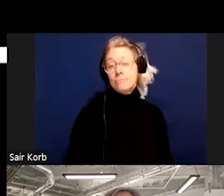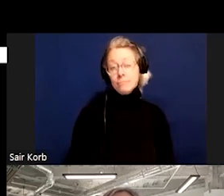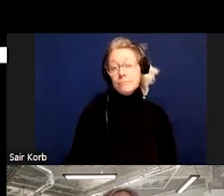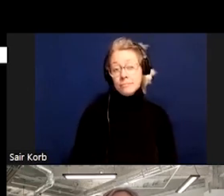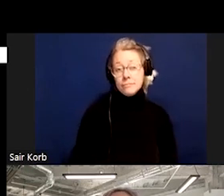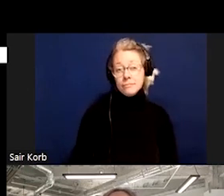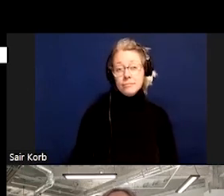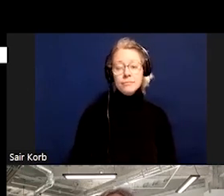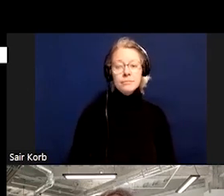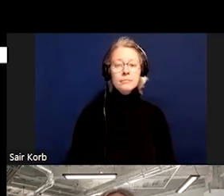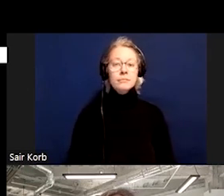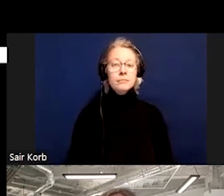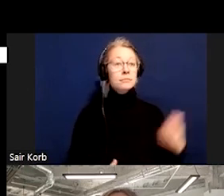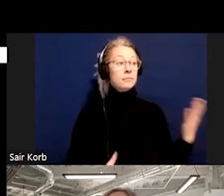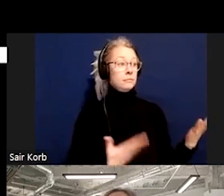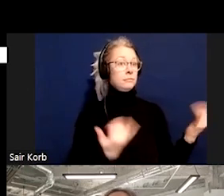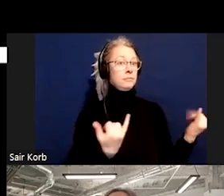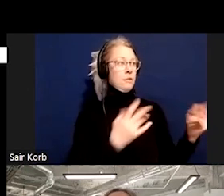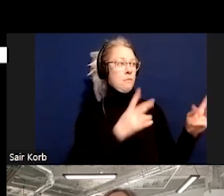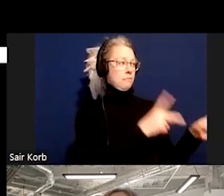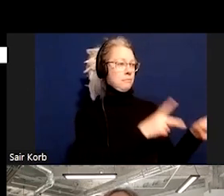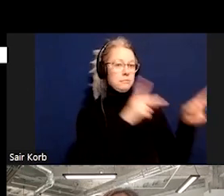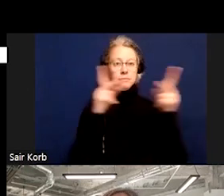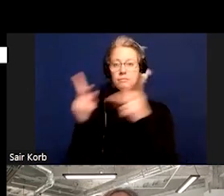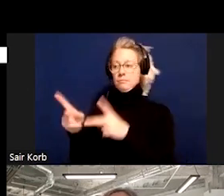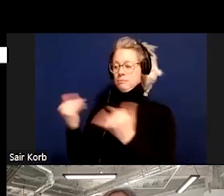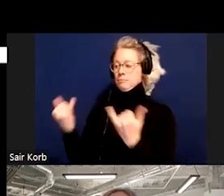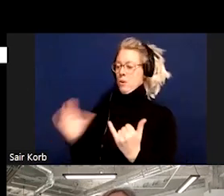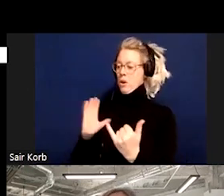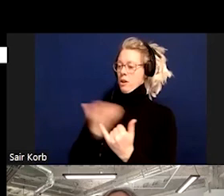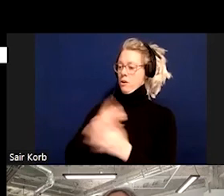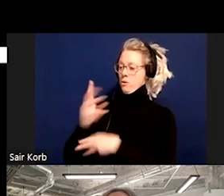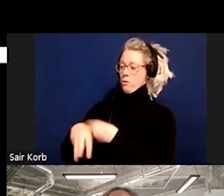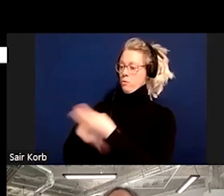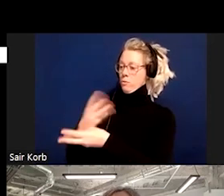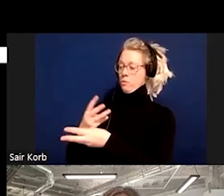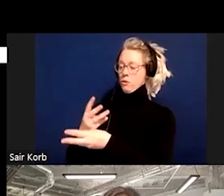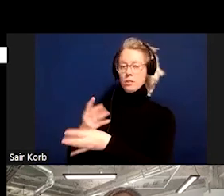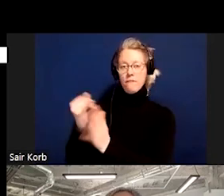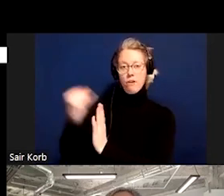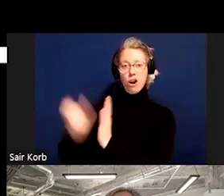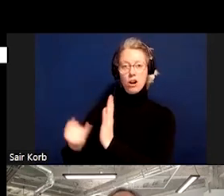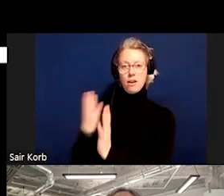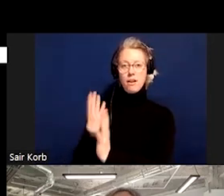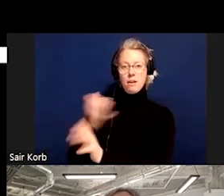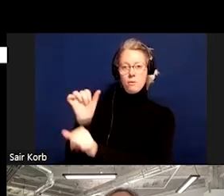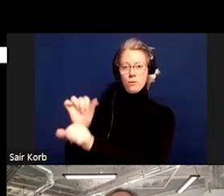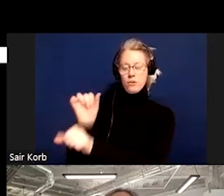that system. And we look to our work in the next four years, also emphasizing and looking